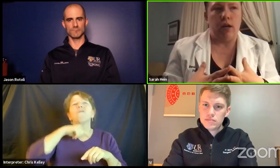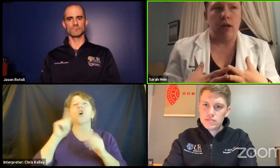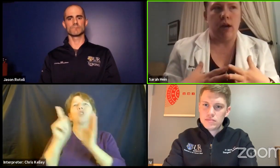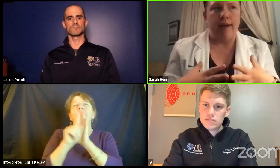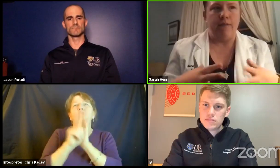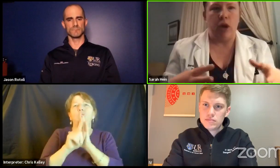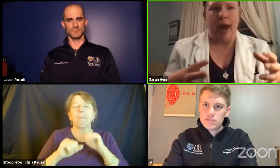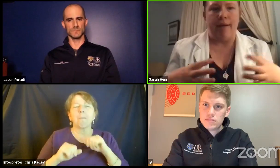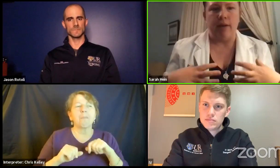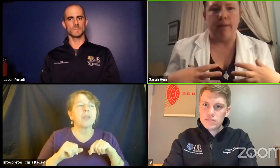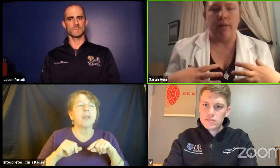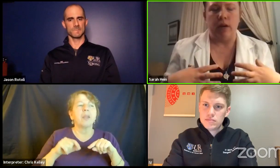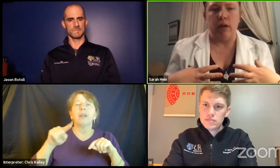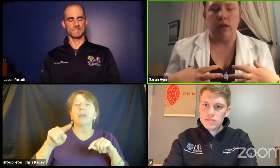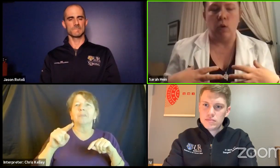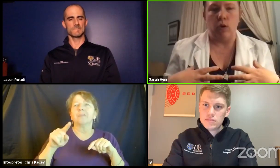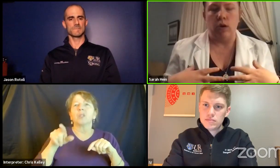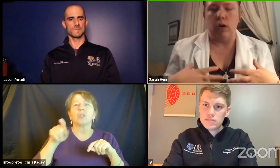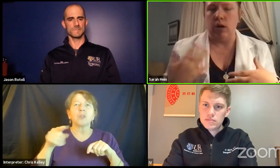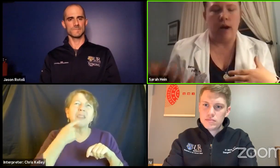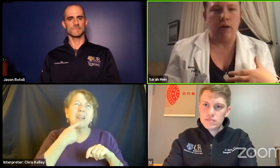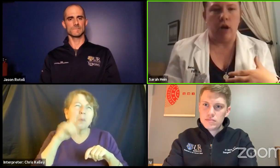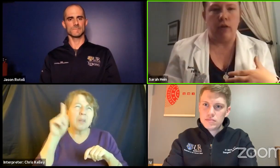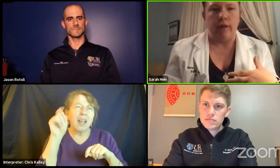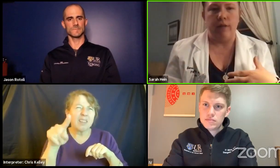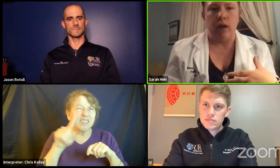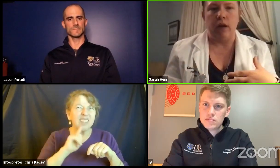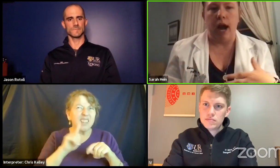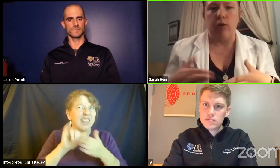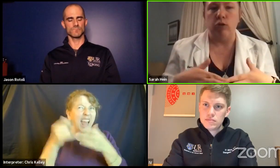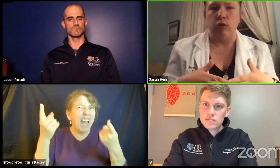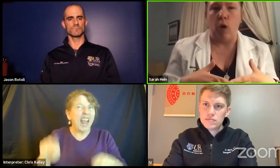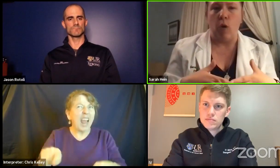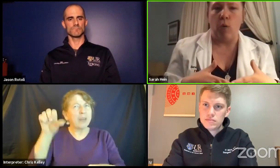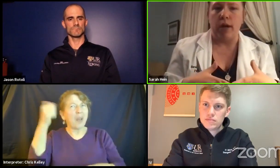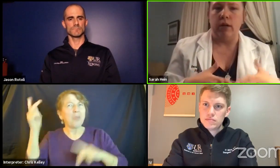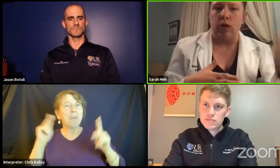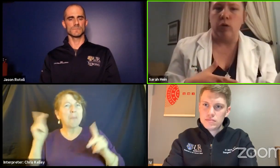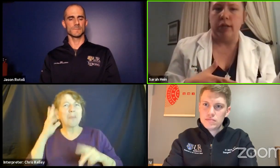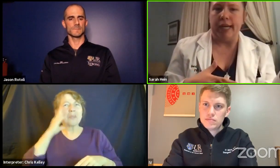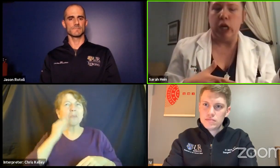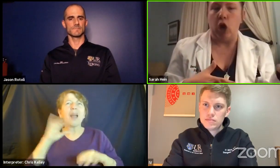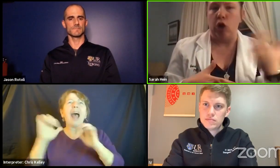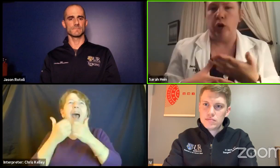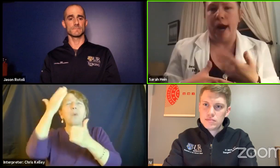emergency room, don't be sorry. That's our job, we want to do that for you.